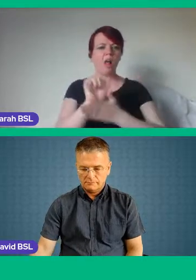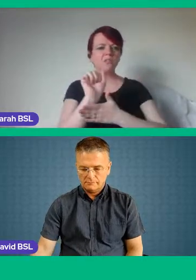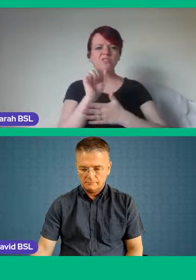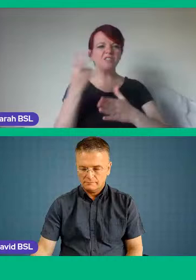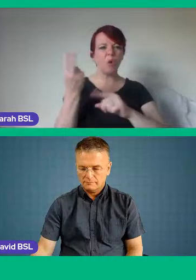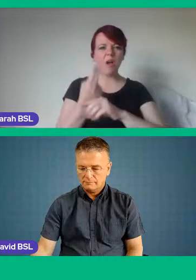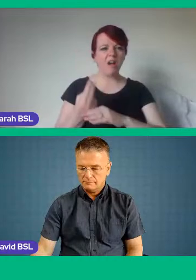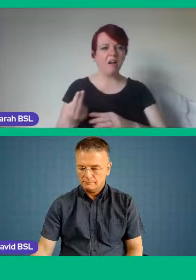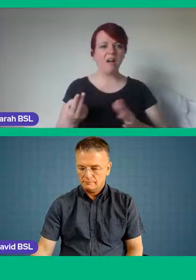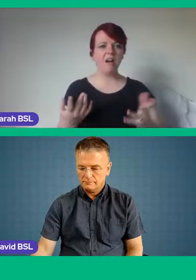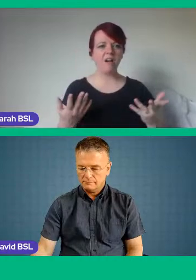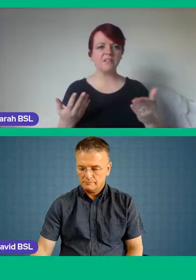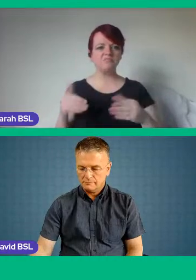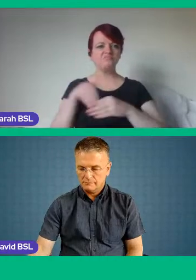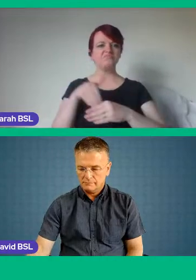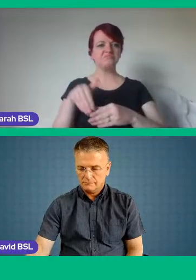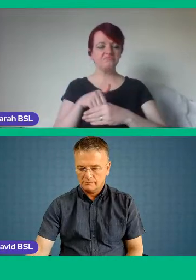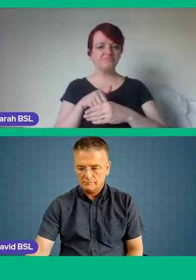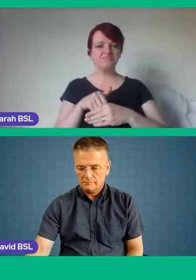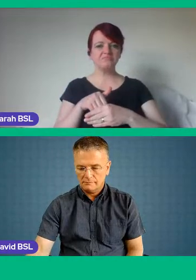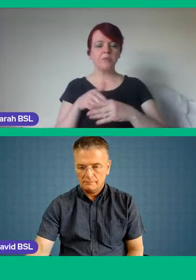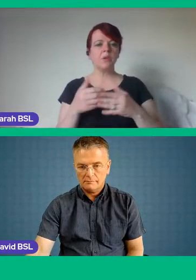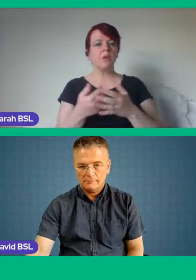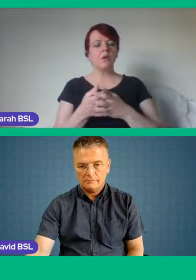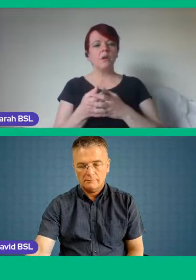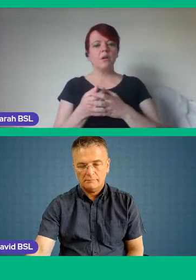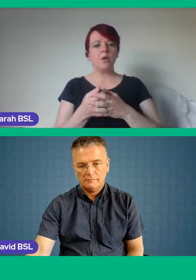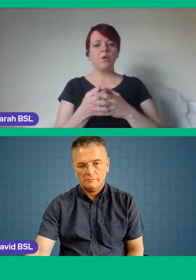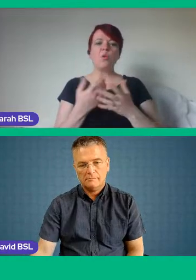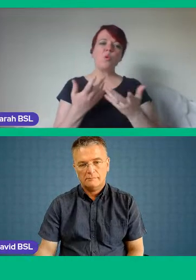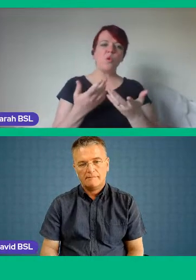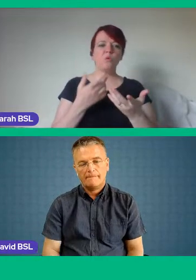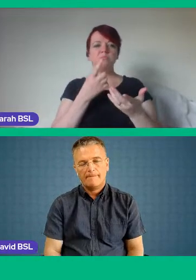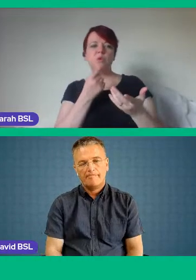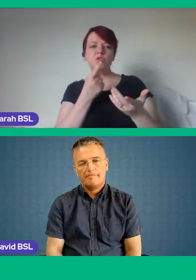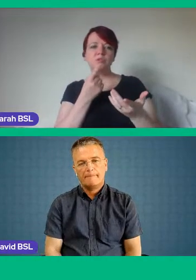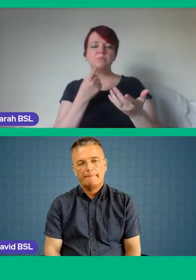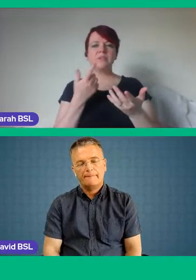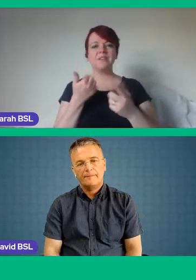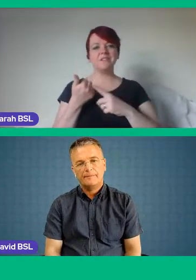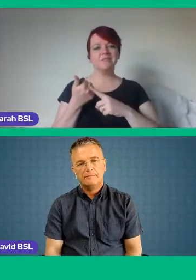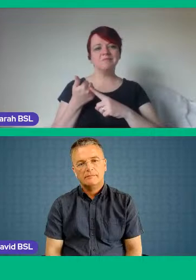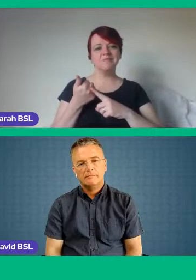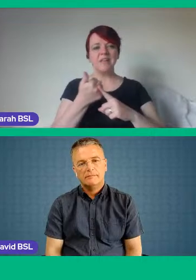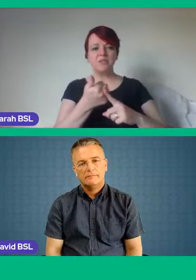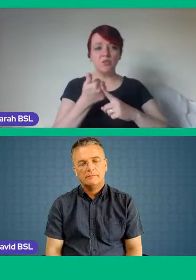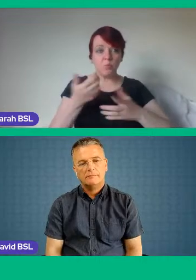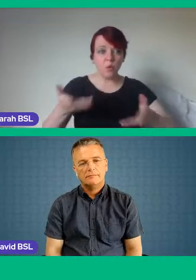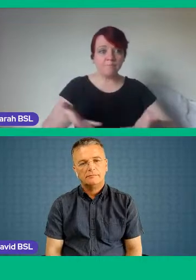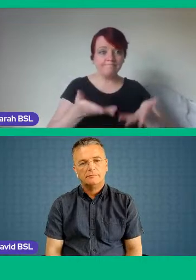culture of arts being very visible in their lives and do not have a lot of support to access